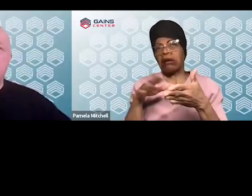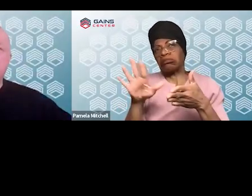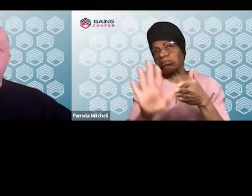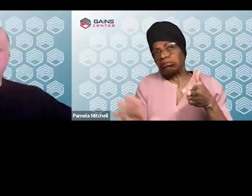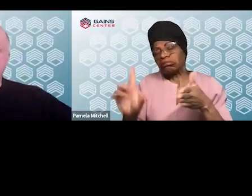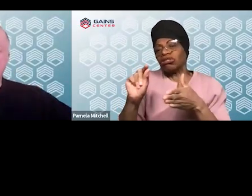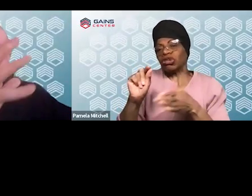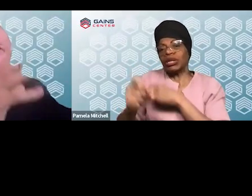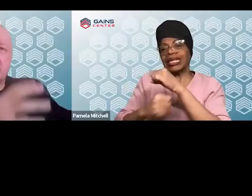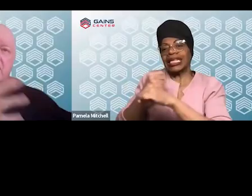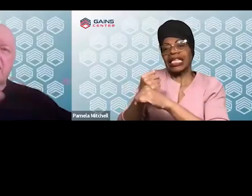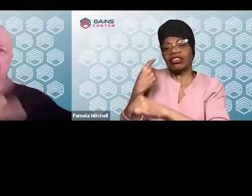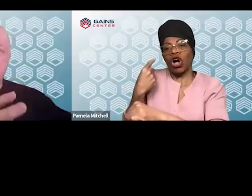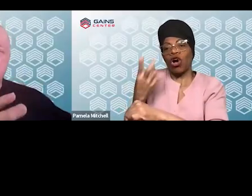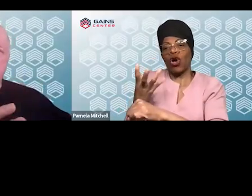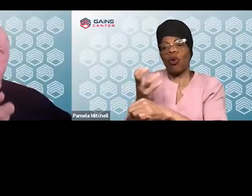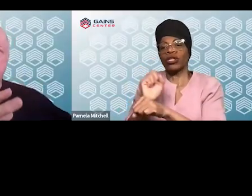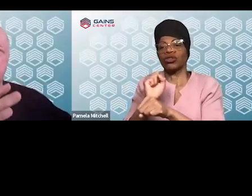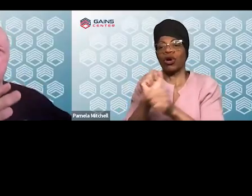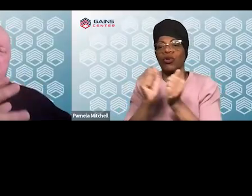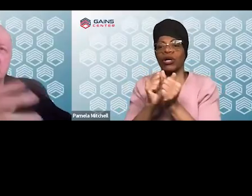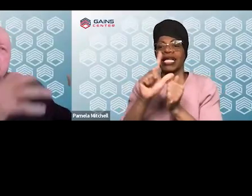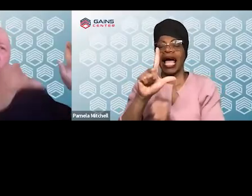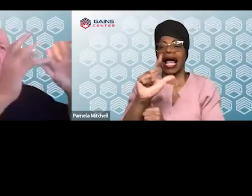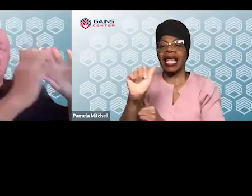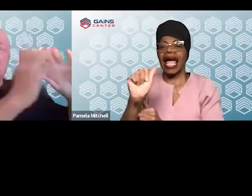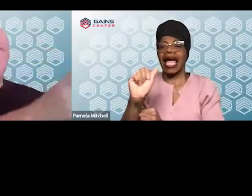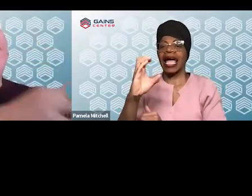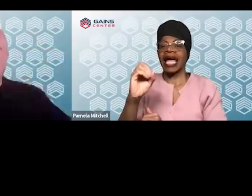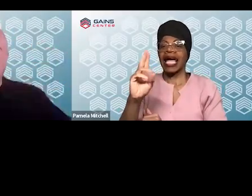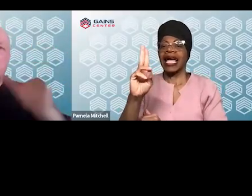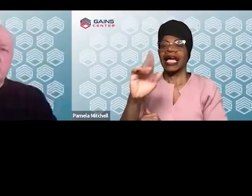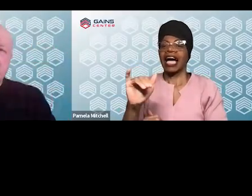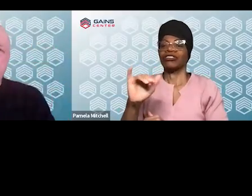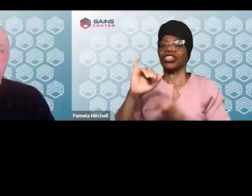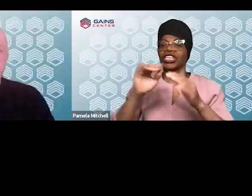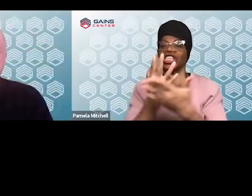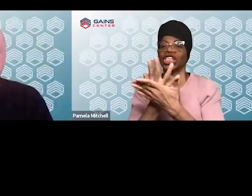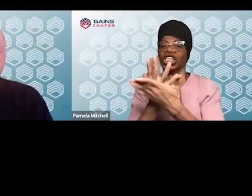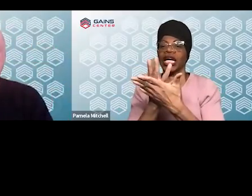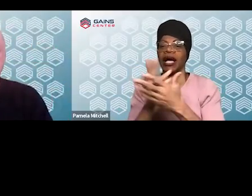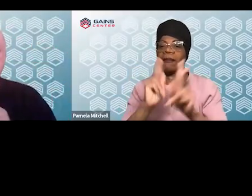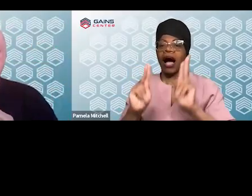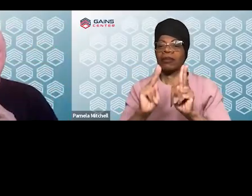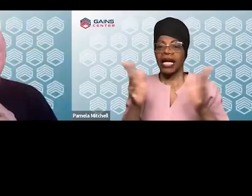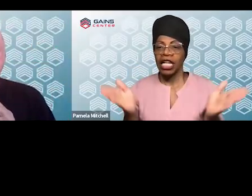where he wanted to work with the LA County jail population, and encouraged them to participate in treatment